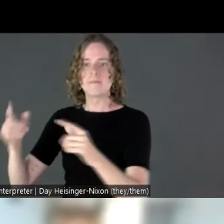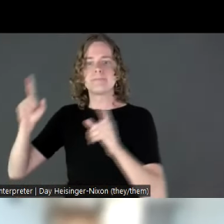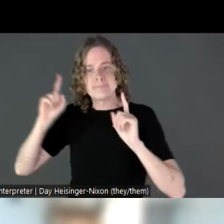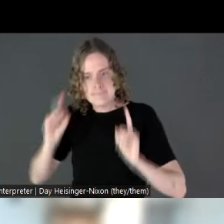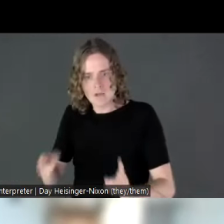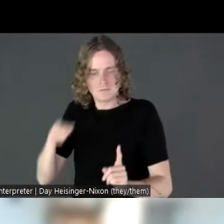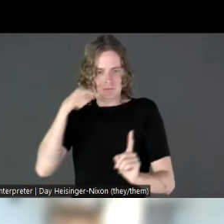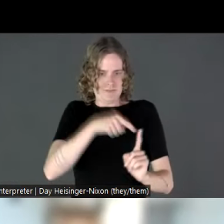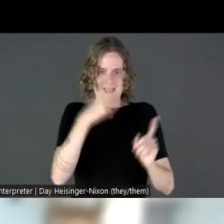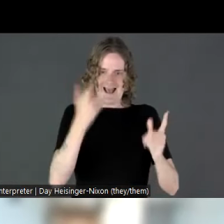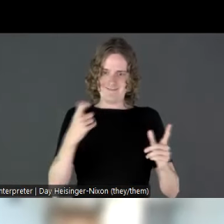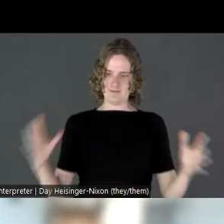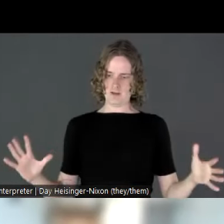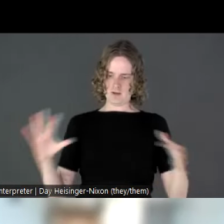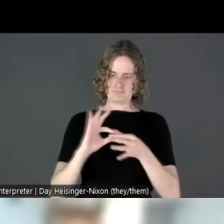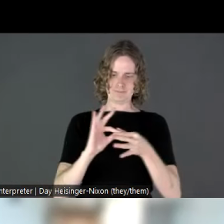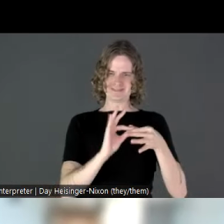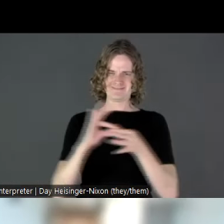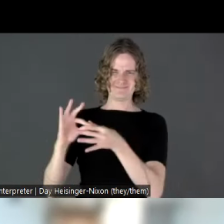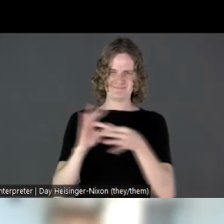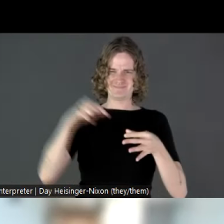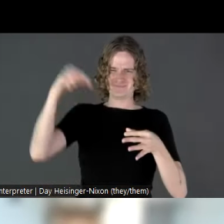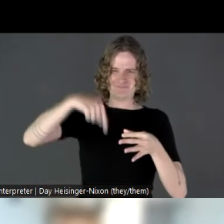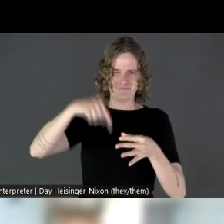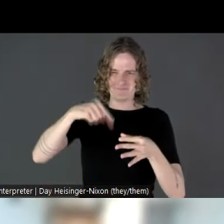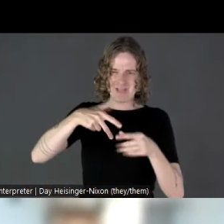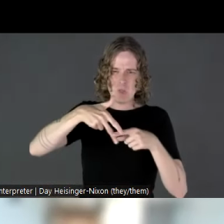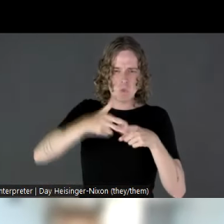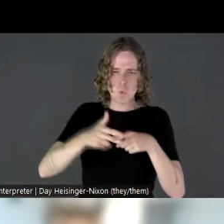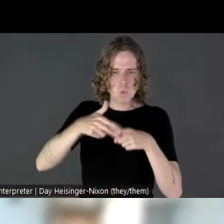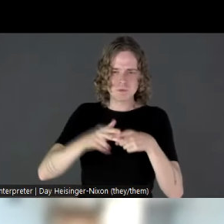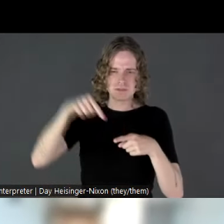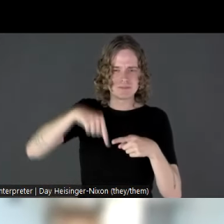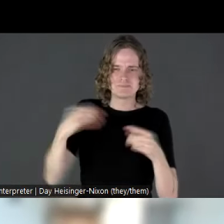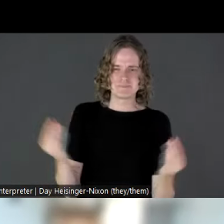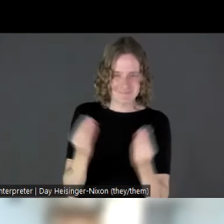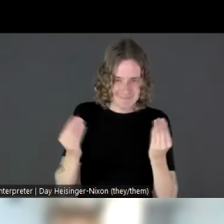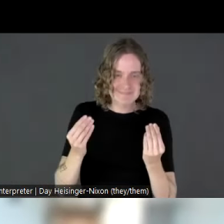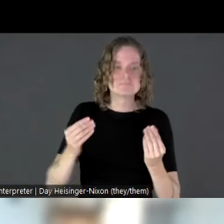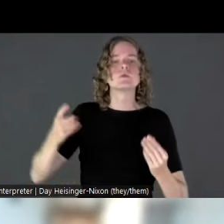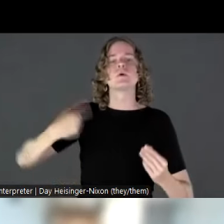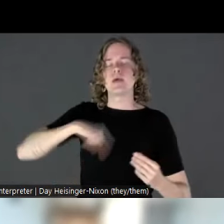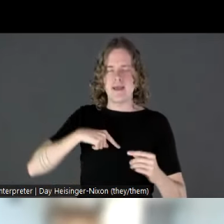guidance pieces we have on disability inclusive humanitarian action. We have had this guidance